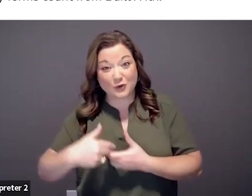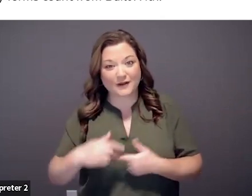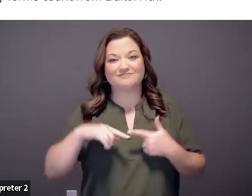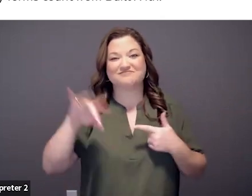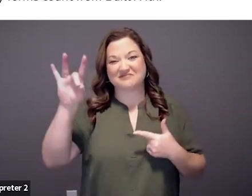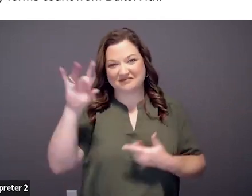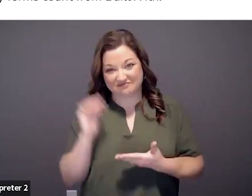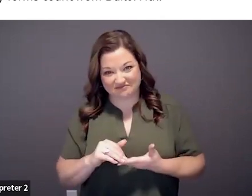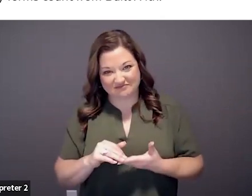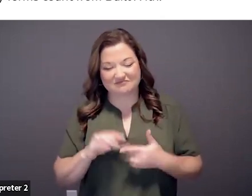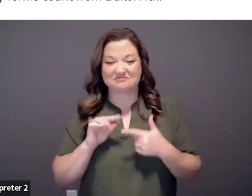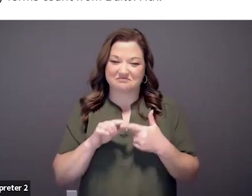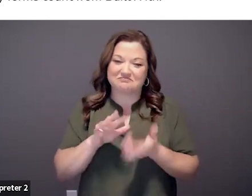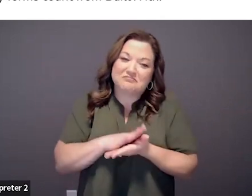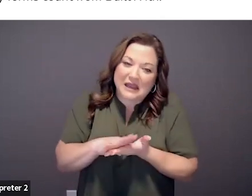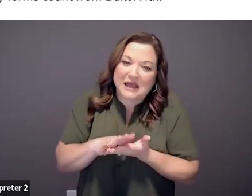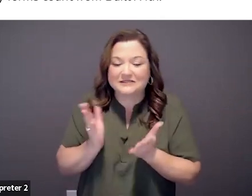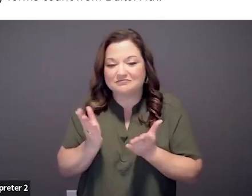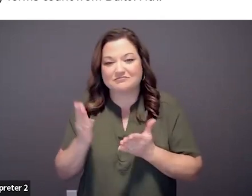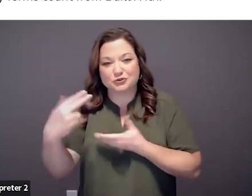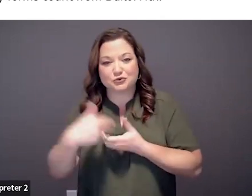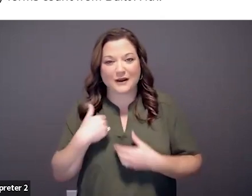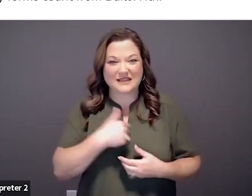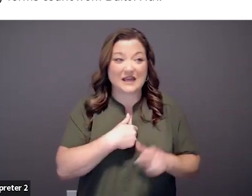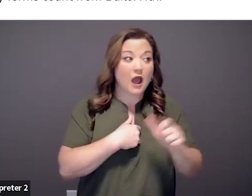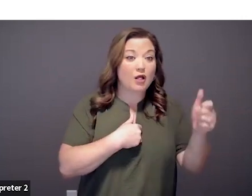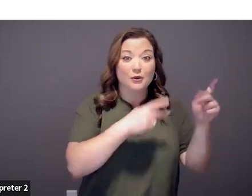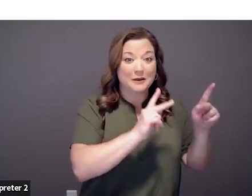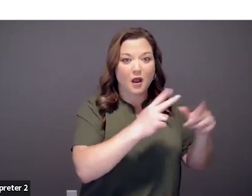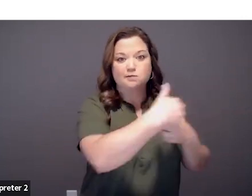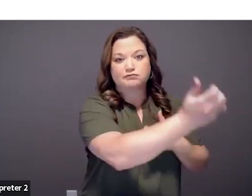They were kind enough to join us because someone else opted out.